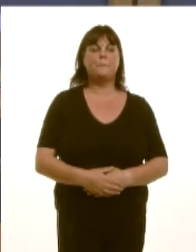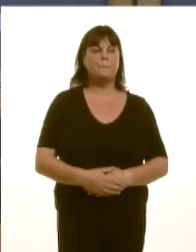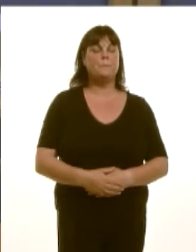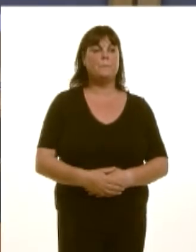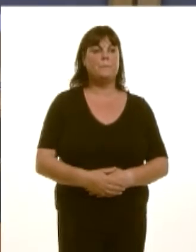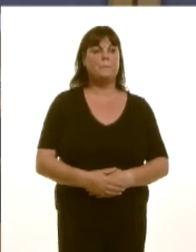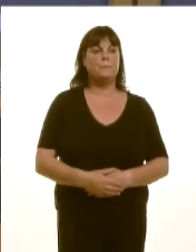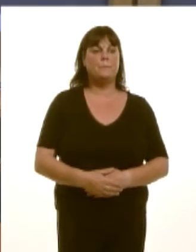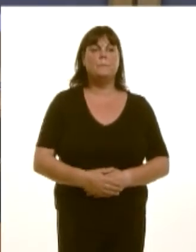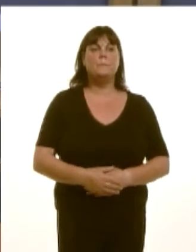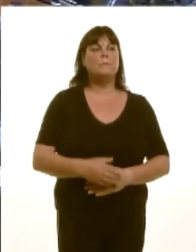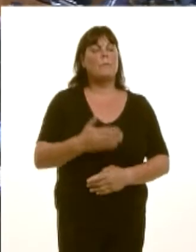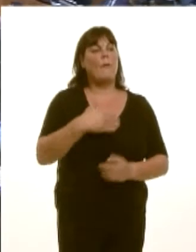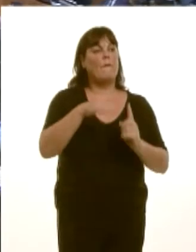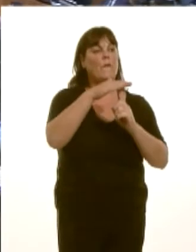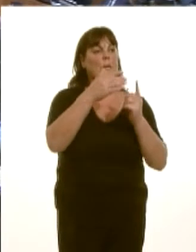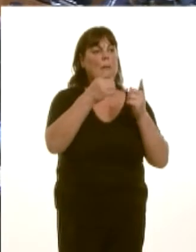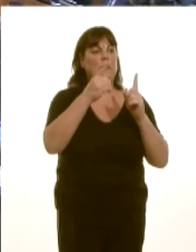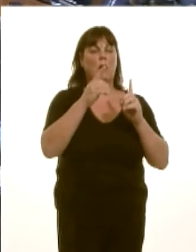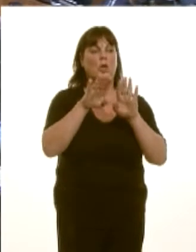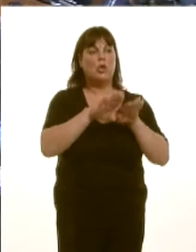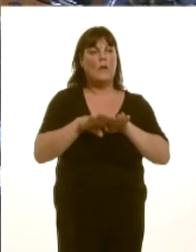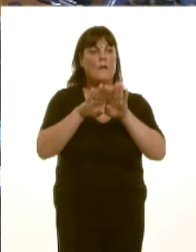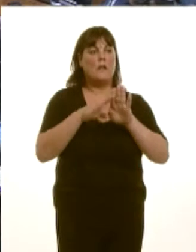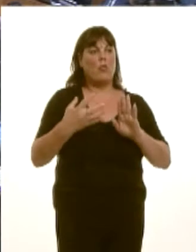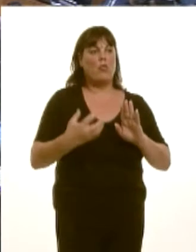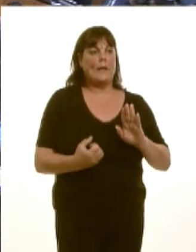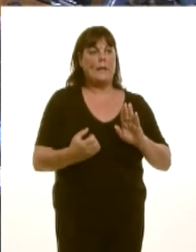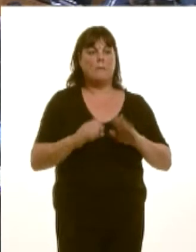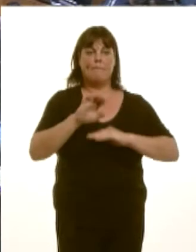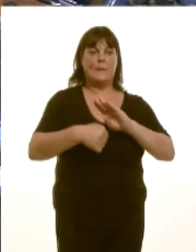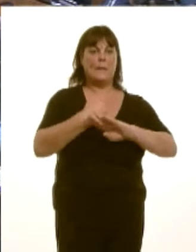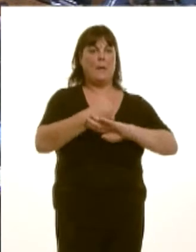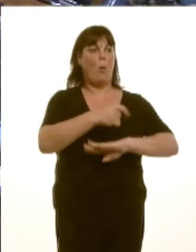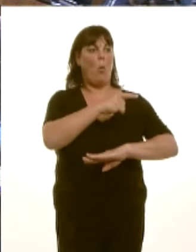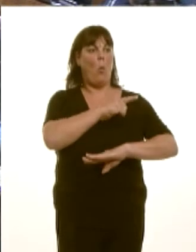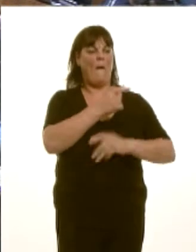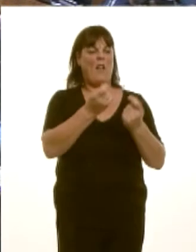of the Secretary of State and to await his response. Nick Ramsay: First Minister, universal credit was brought in so as to reduce administration